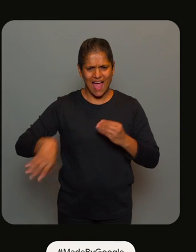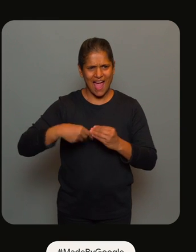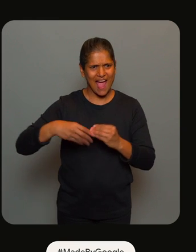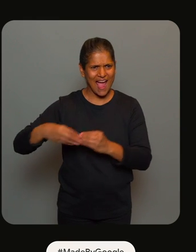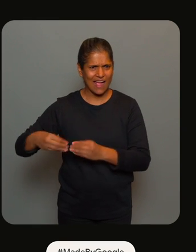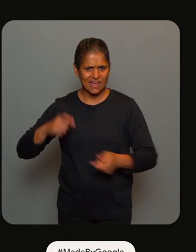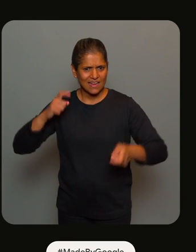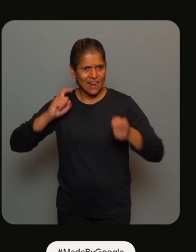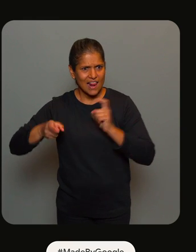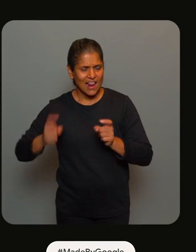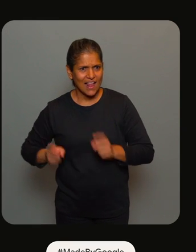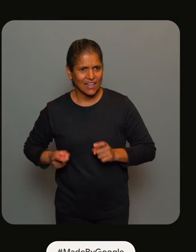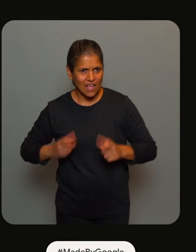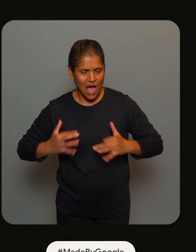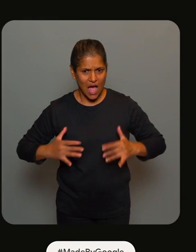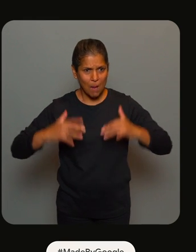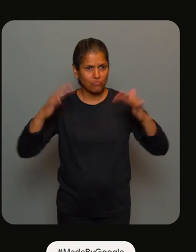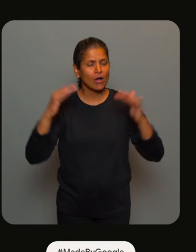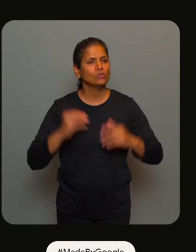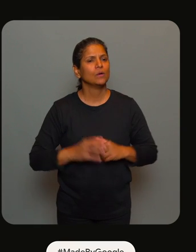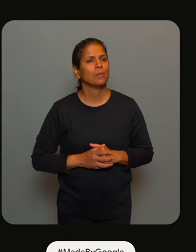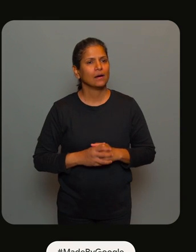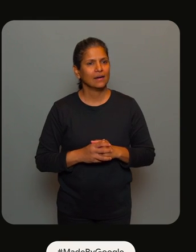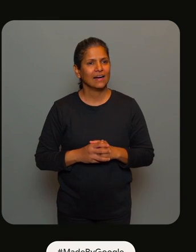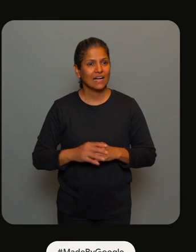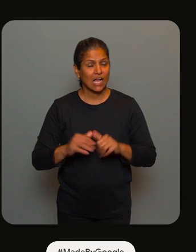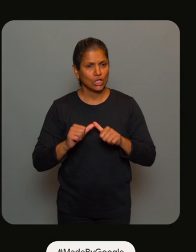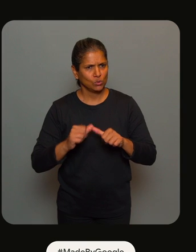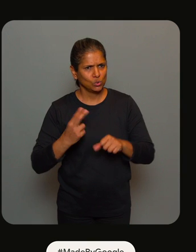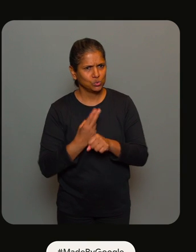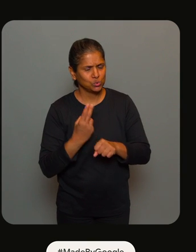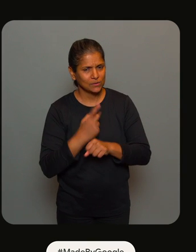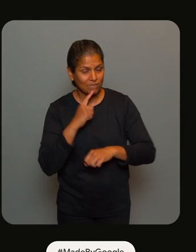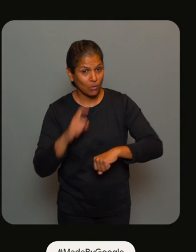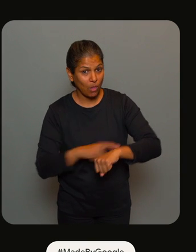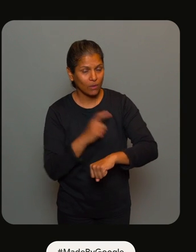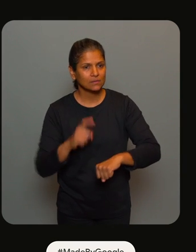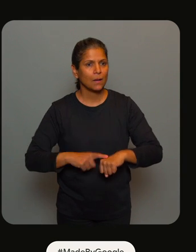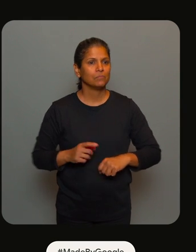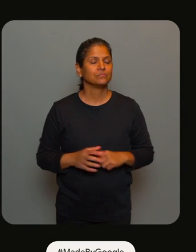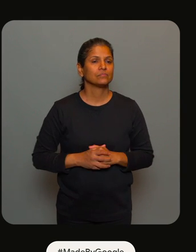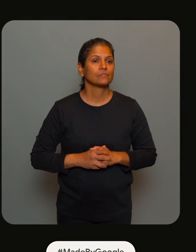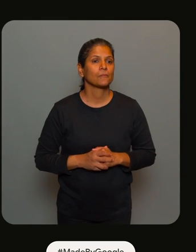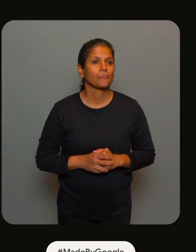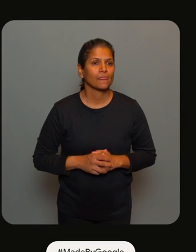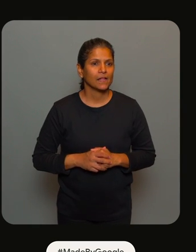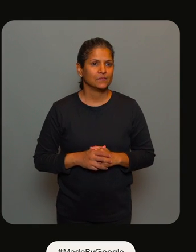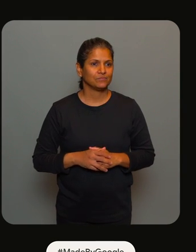That’s the idea behind Pixel Feature Drops. Every few months, your phone gets new capabilities and